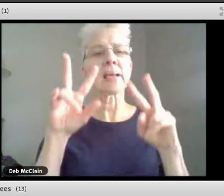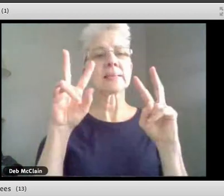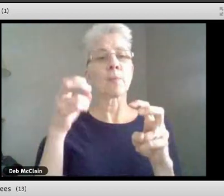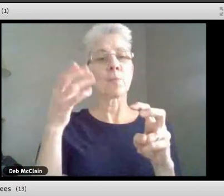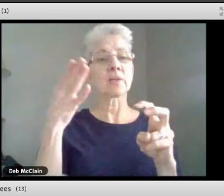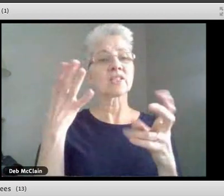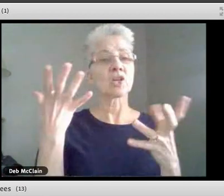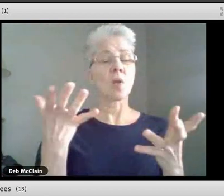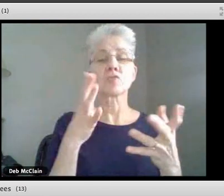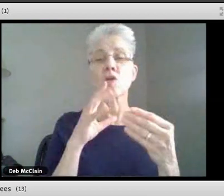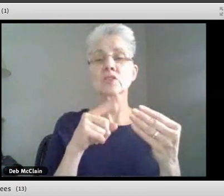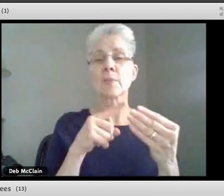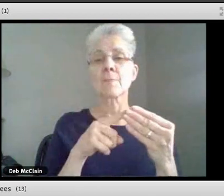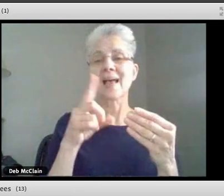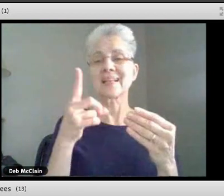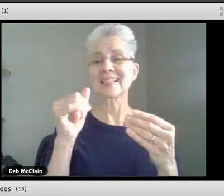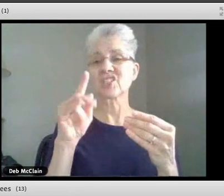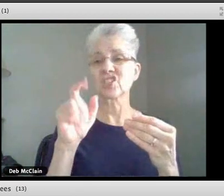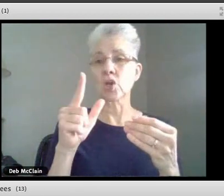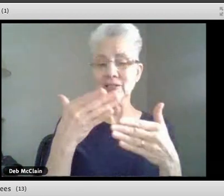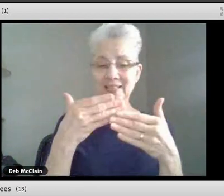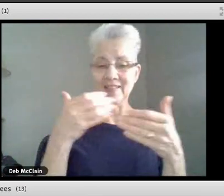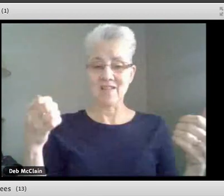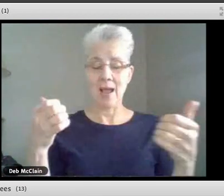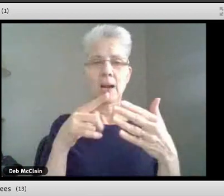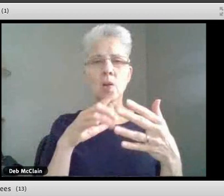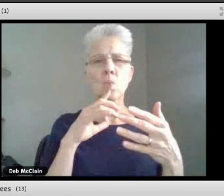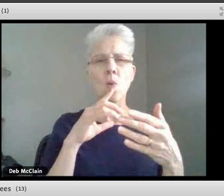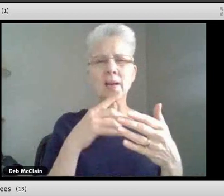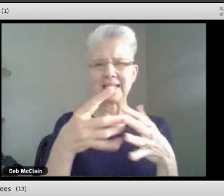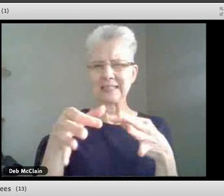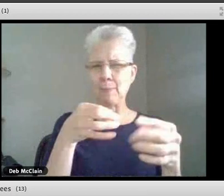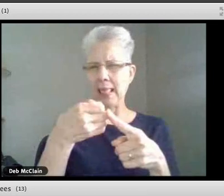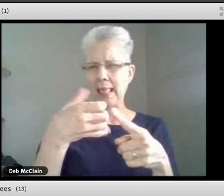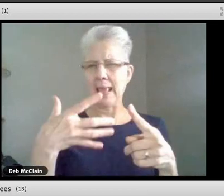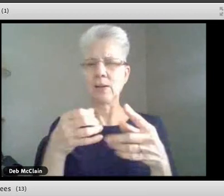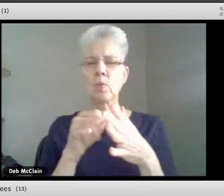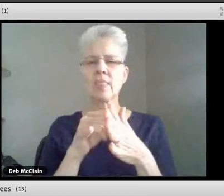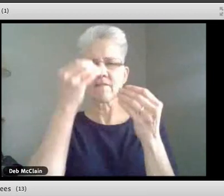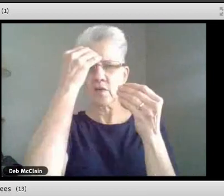but I wanted to kind of preface that with a lot of information for you to understand why it's so important,